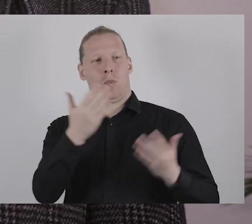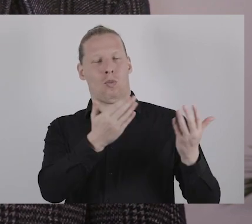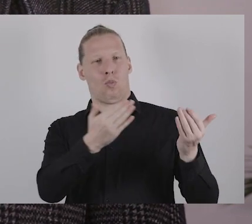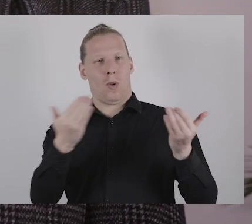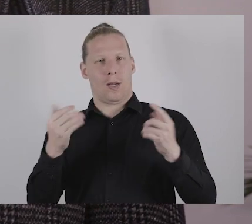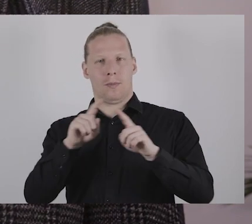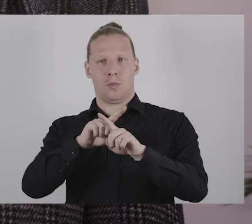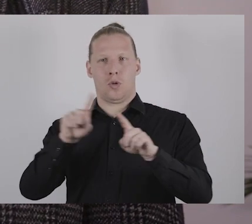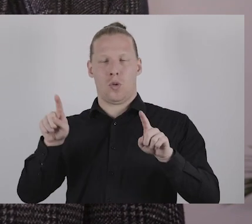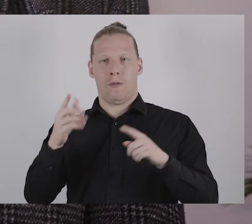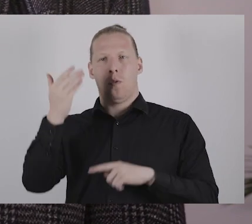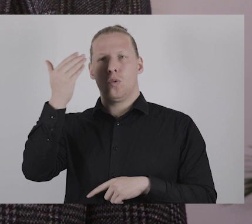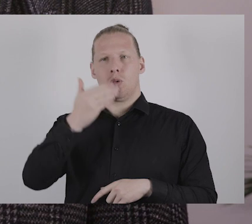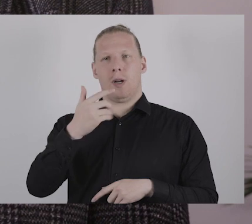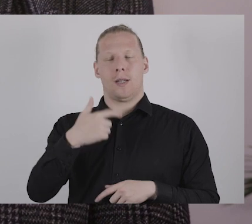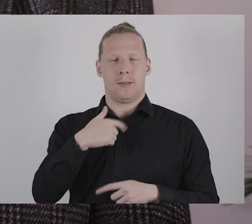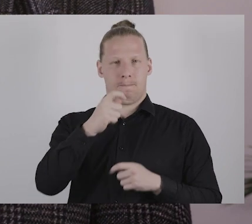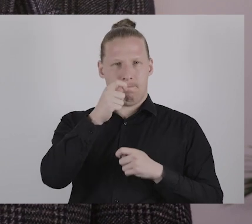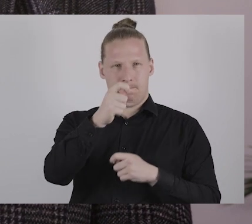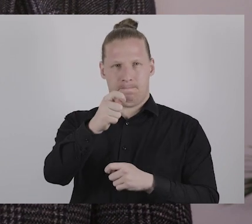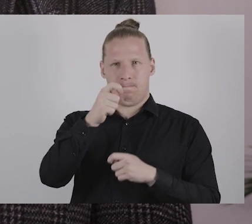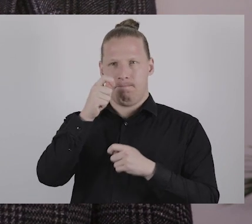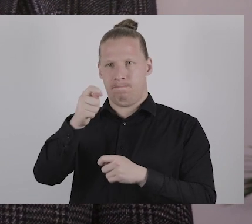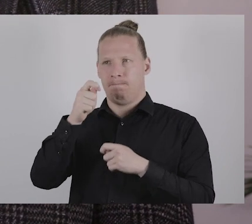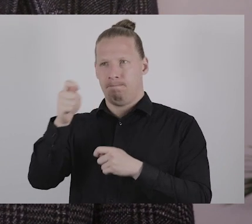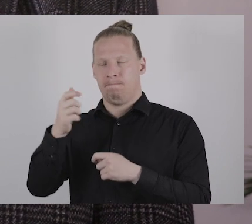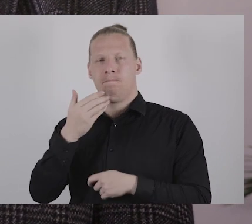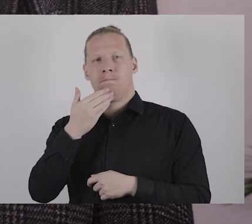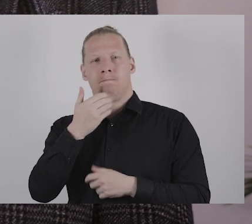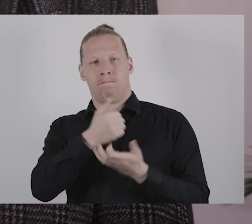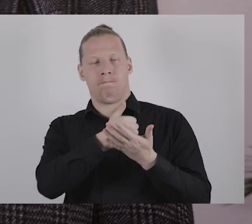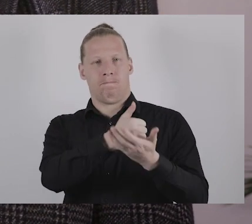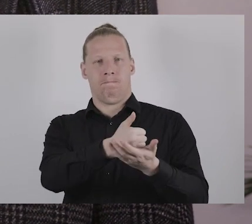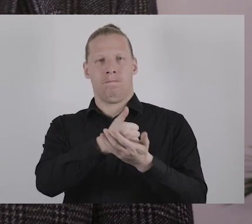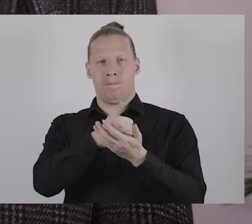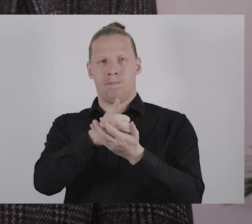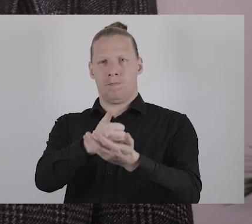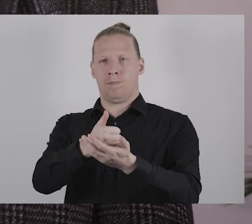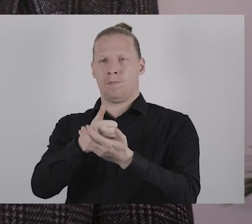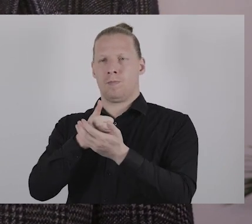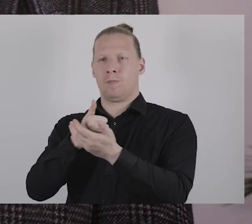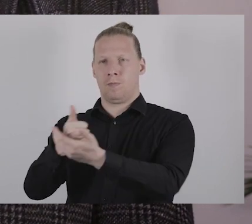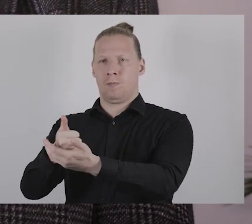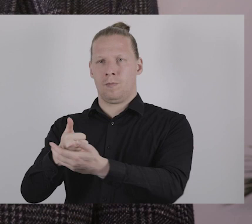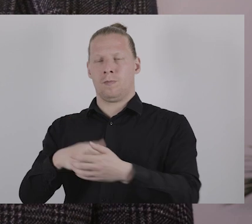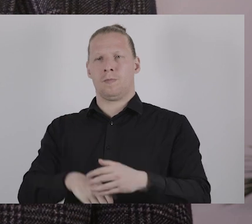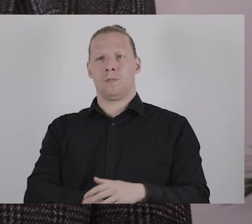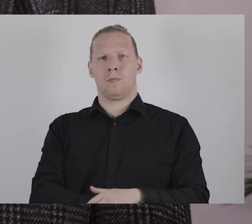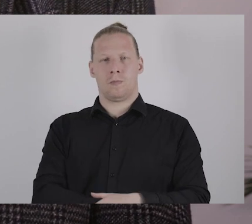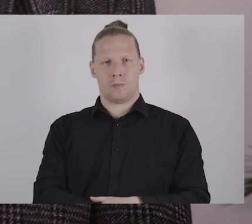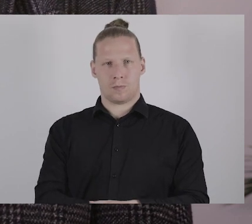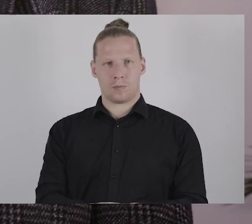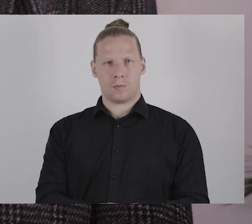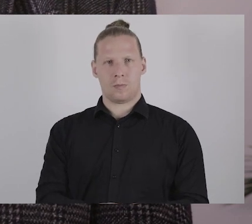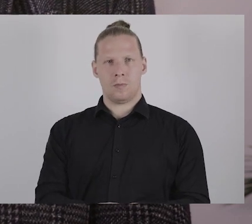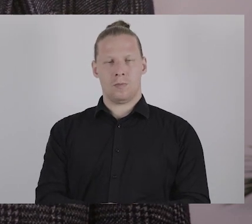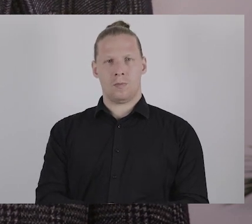Thank you all.